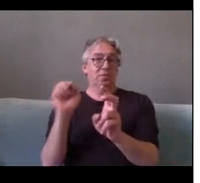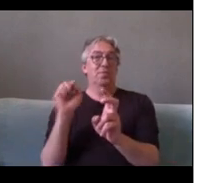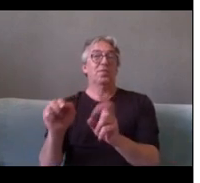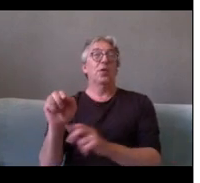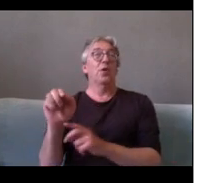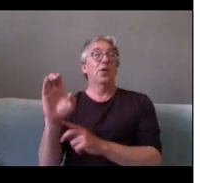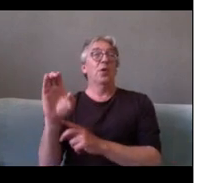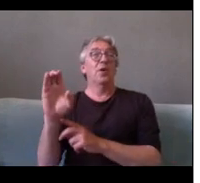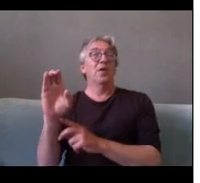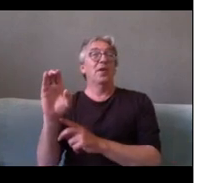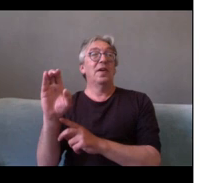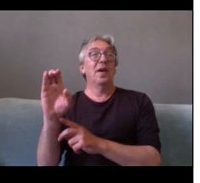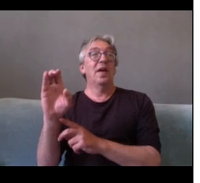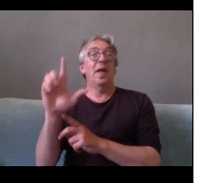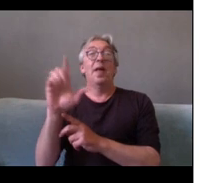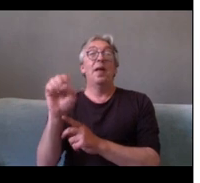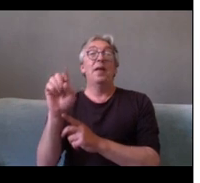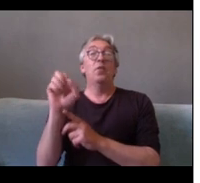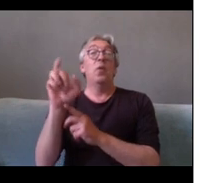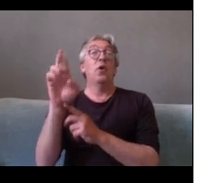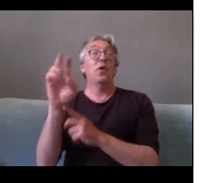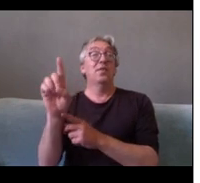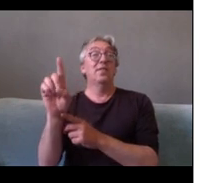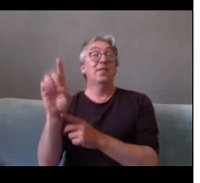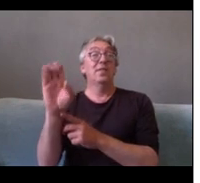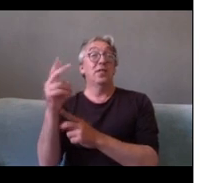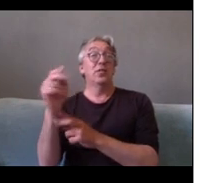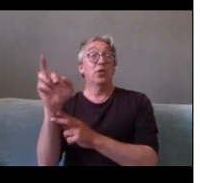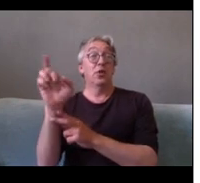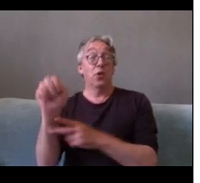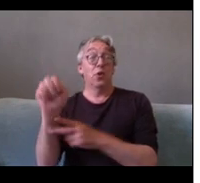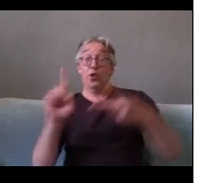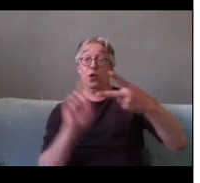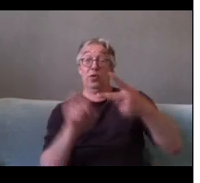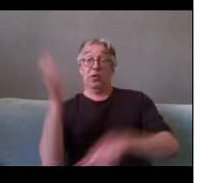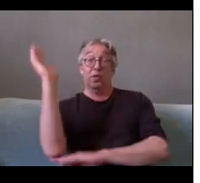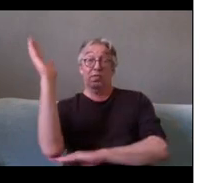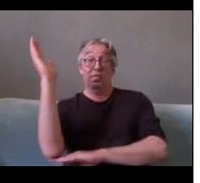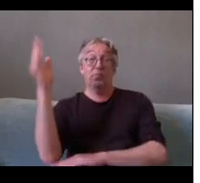in the International Labour Organisation (ILO) in the Department of Statistics.